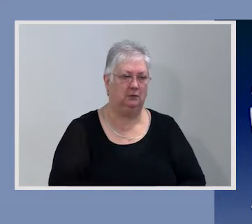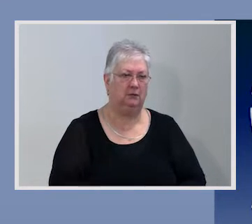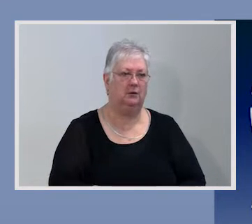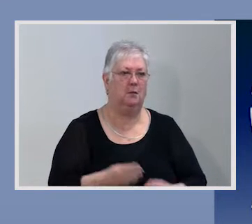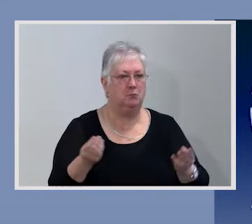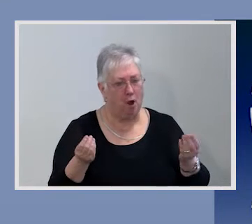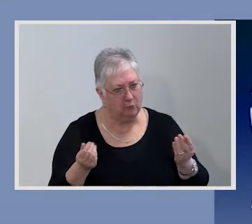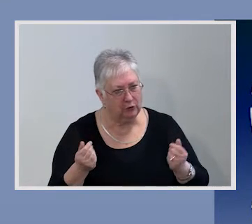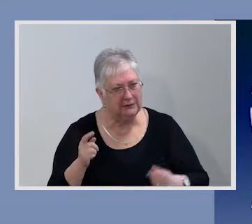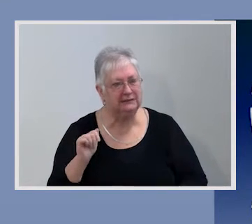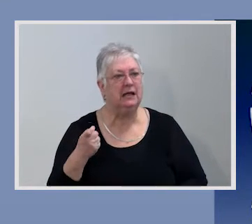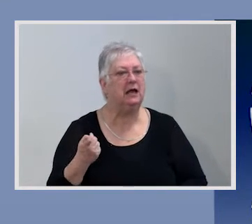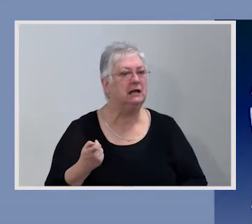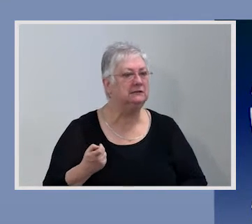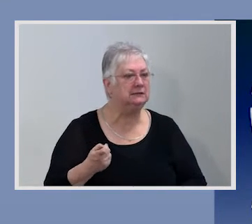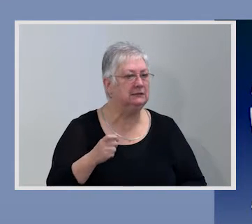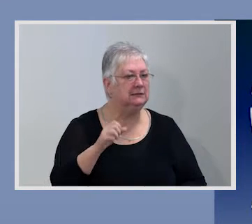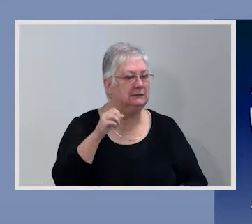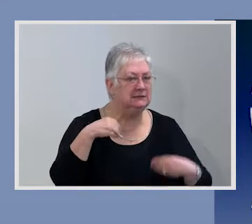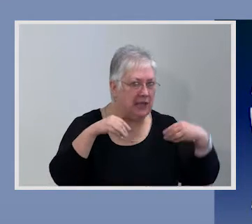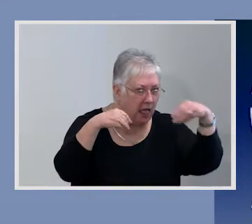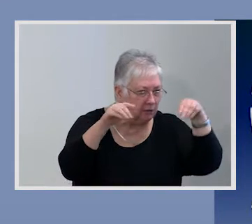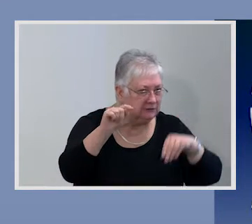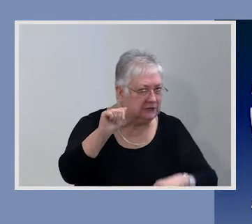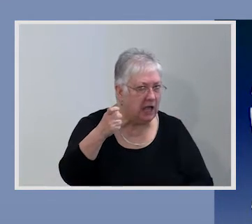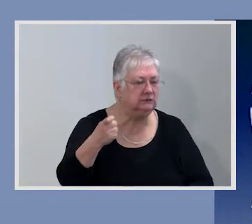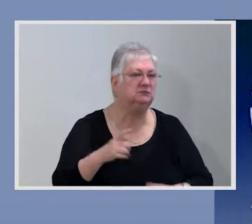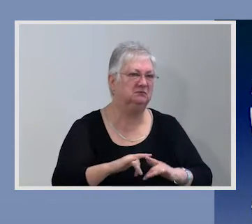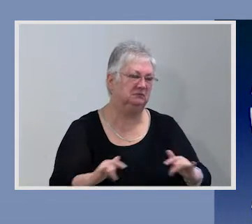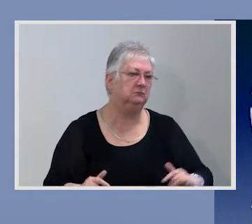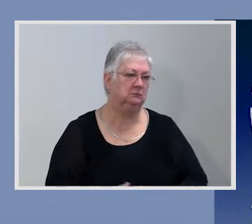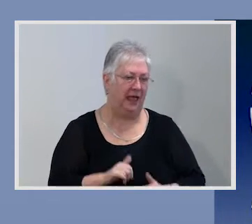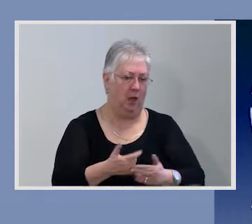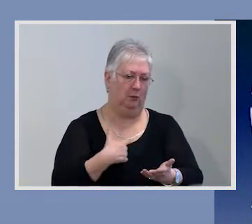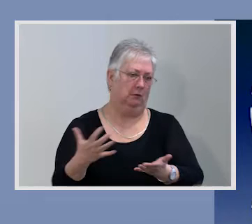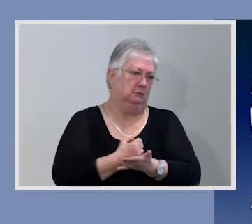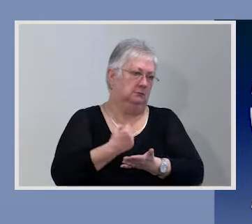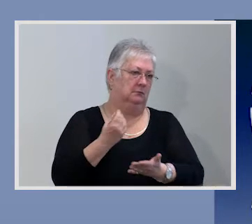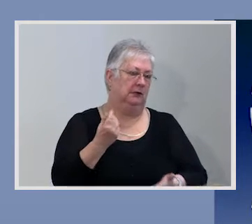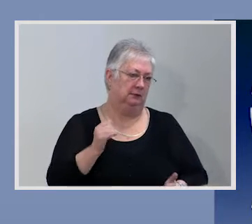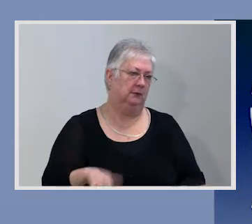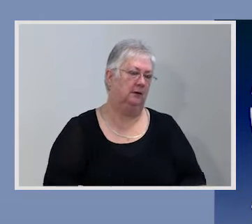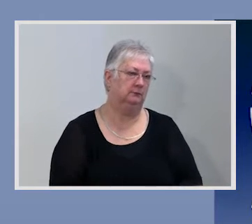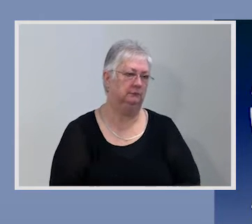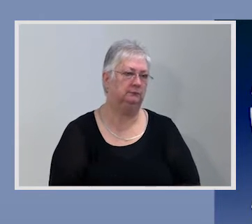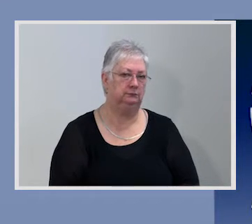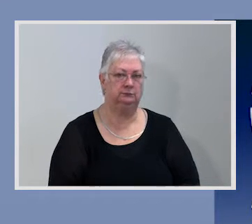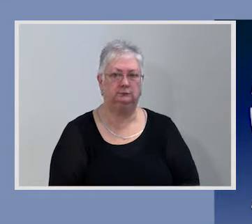AND THIS IS HOW WE SPEND IT. AND I THINK THIS IS REALLY IMPORTANT AS YOU WORK ON THE EXERCISE LATER. SO I'M GOING TO WALK YOU AROUND